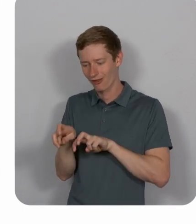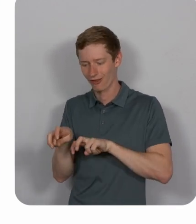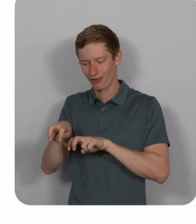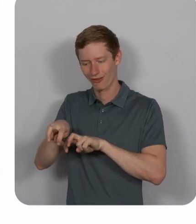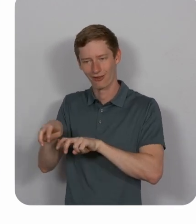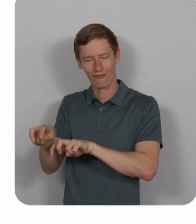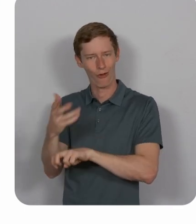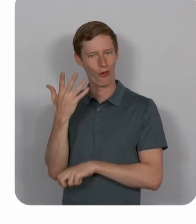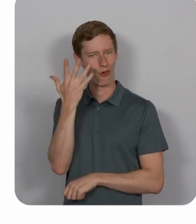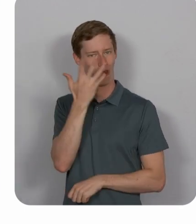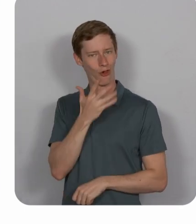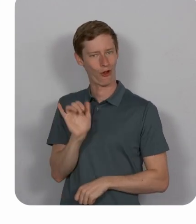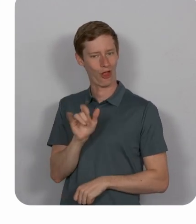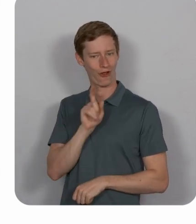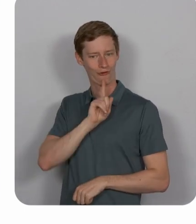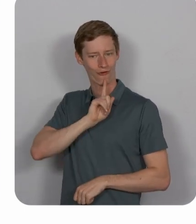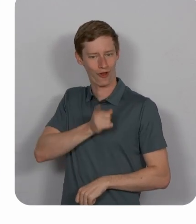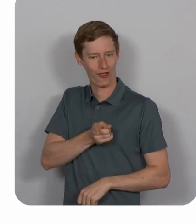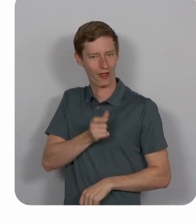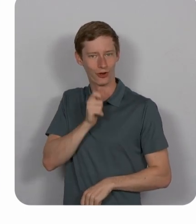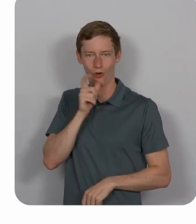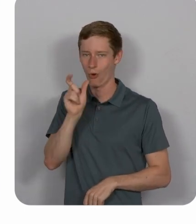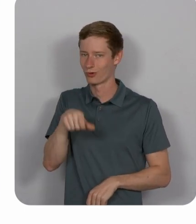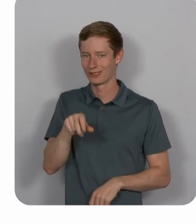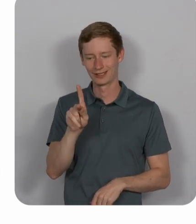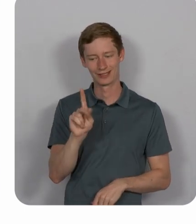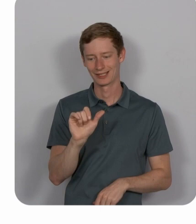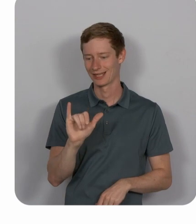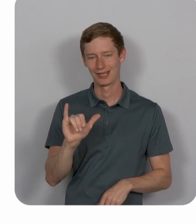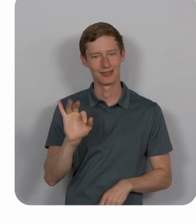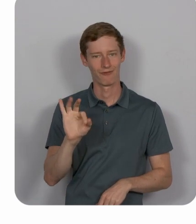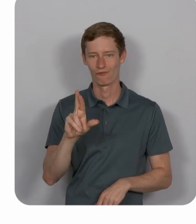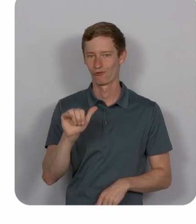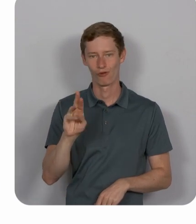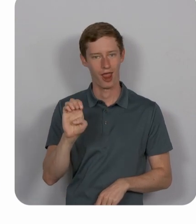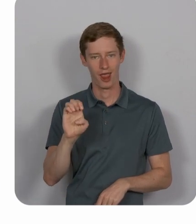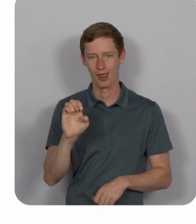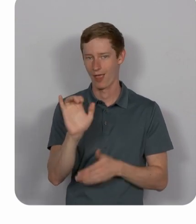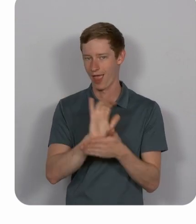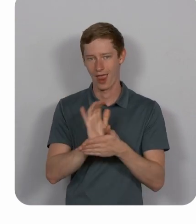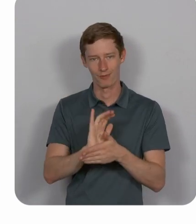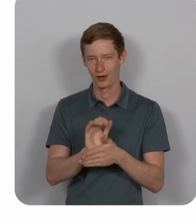without being driven by key frame animation. Yeah, bonus points: